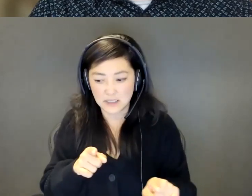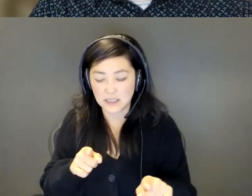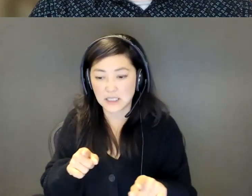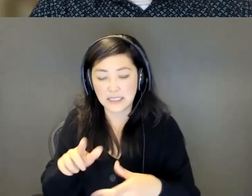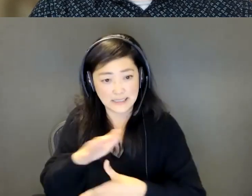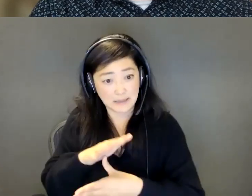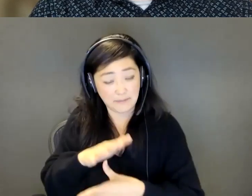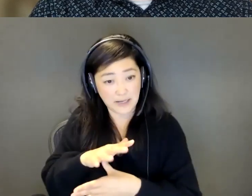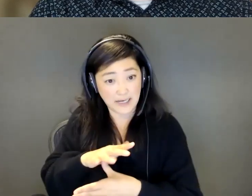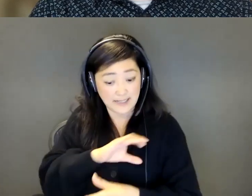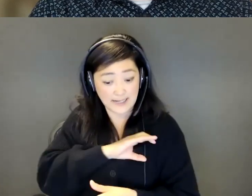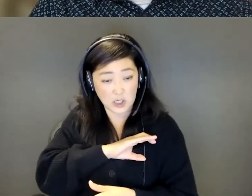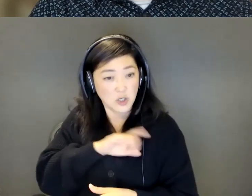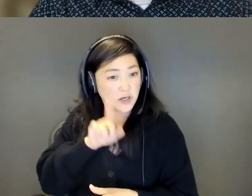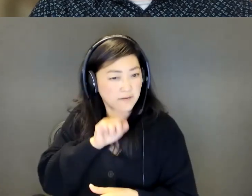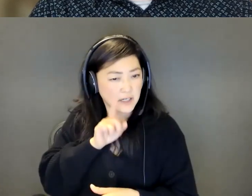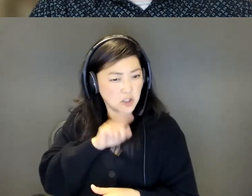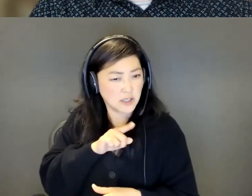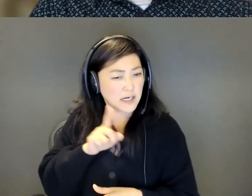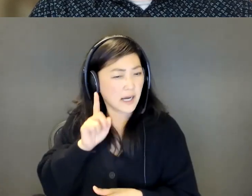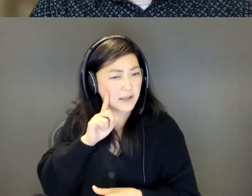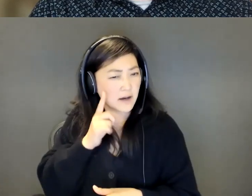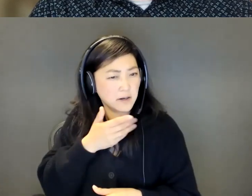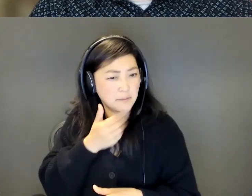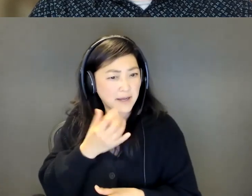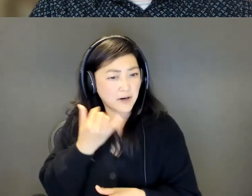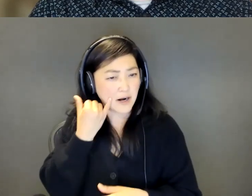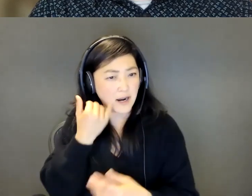then wouldn't it be better to have a toggle that sort of, like, filtered it?